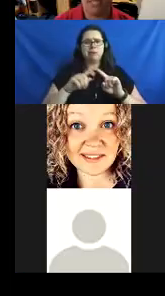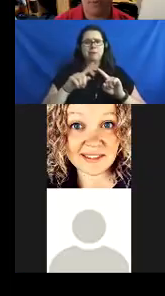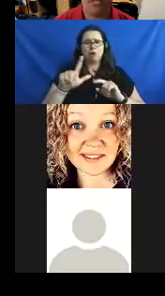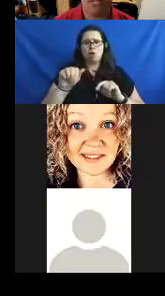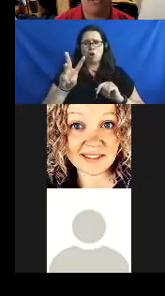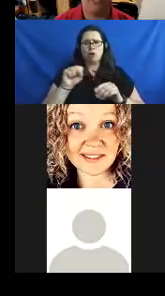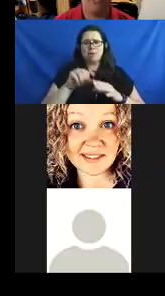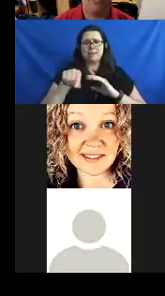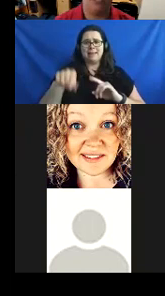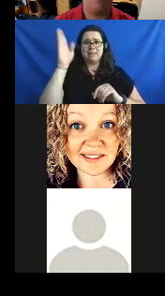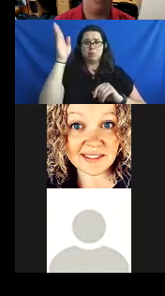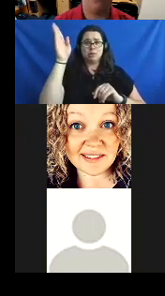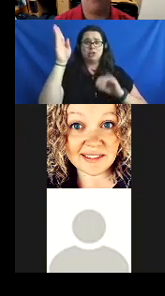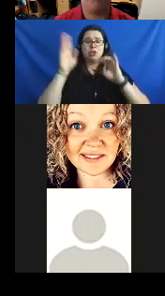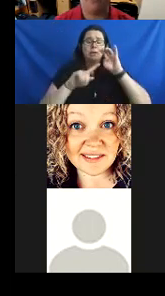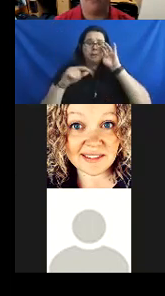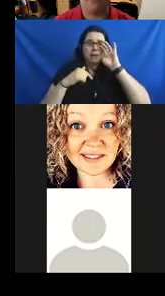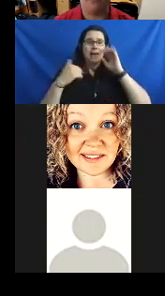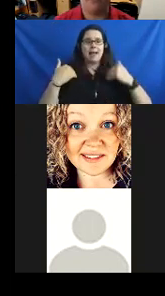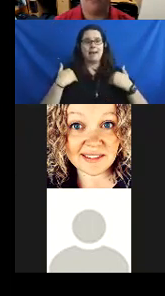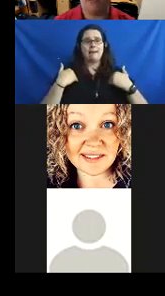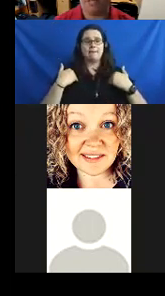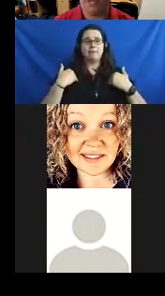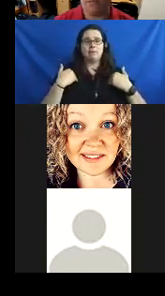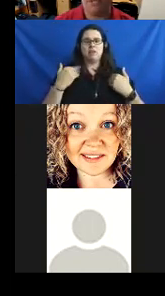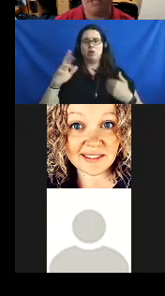PRESENTATION, BUT I DO HAVE A PREFERENCE HERE FOR PRESLEY